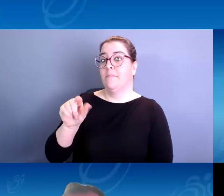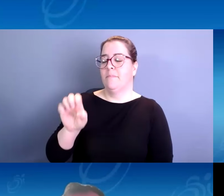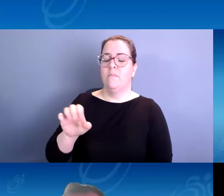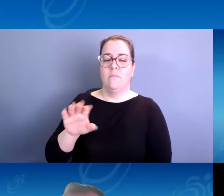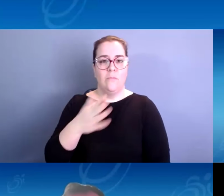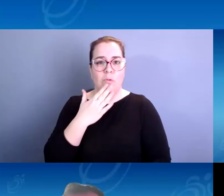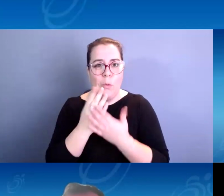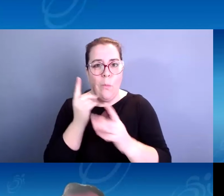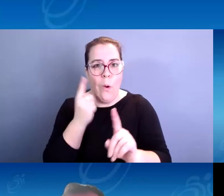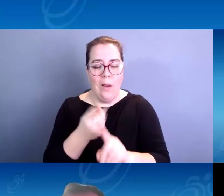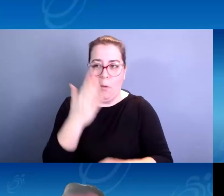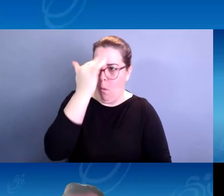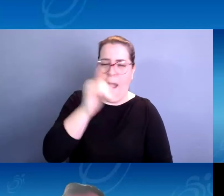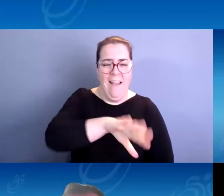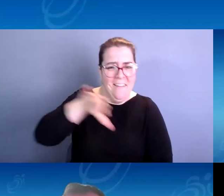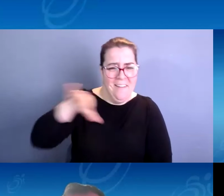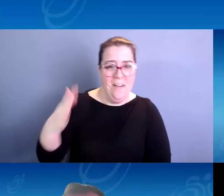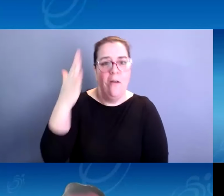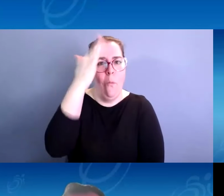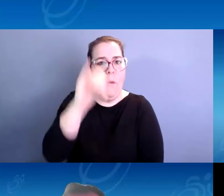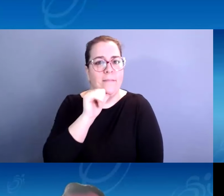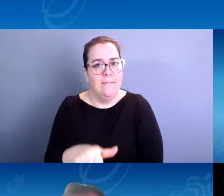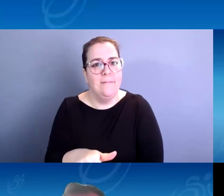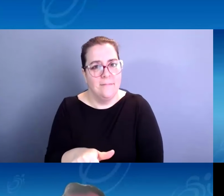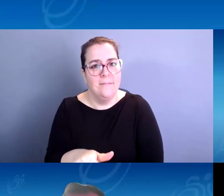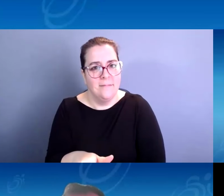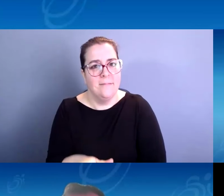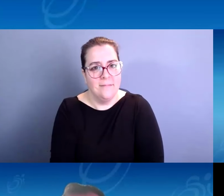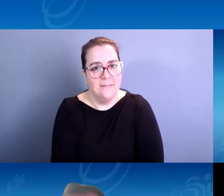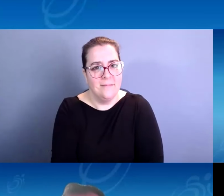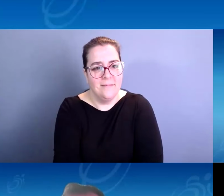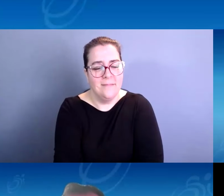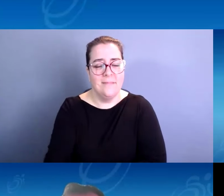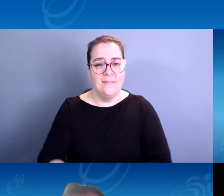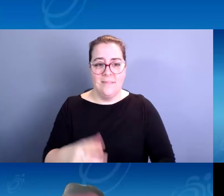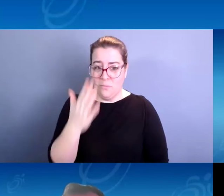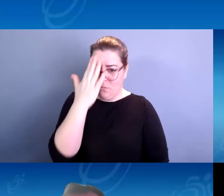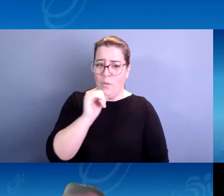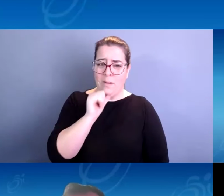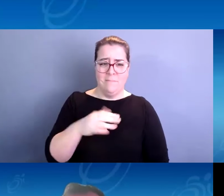And, you know, flipping that why to to why not really puts the question forward.